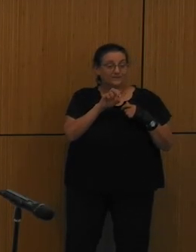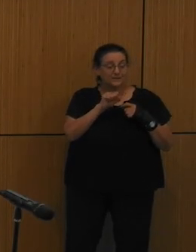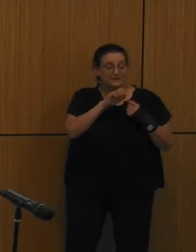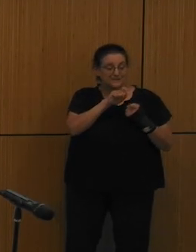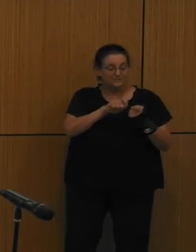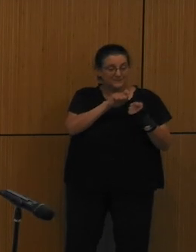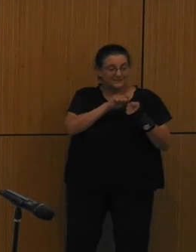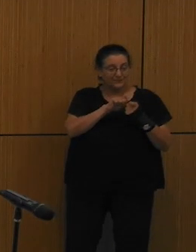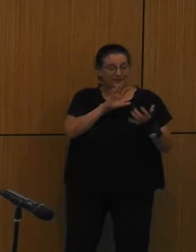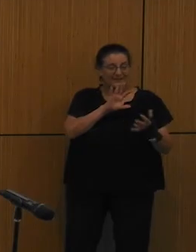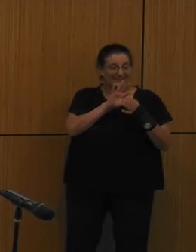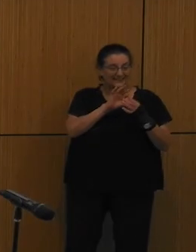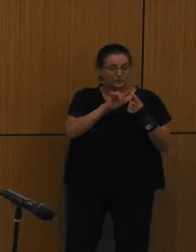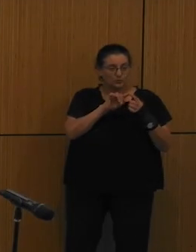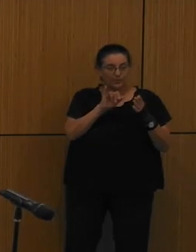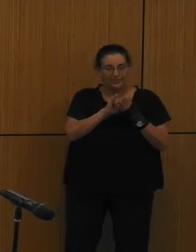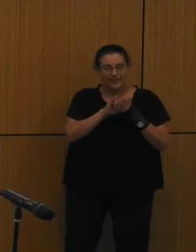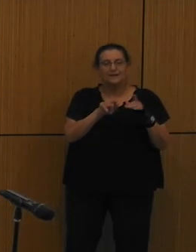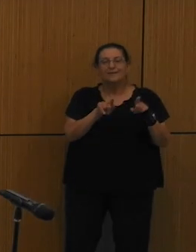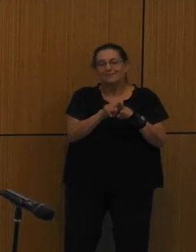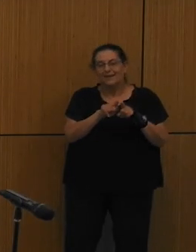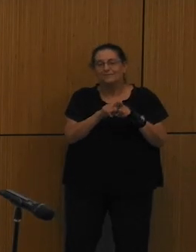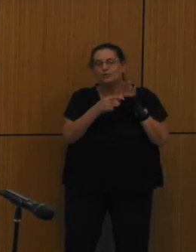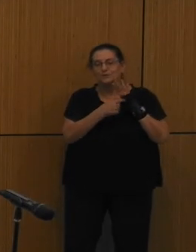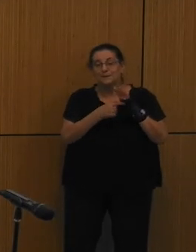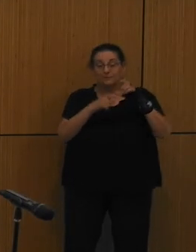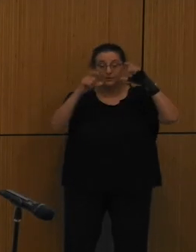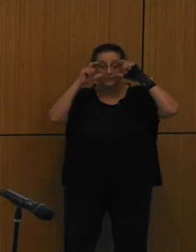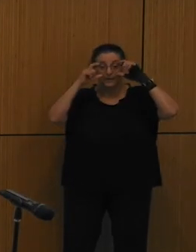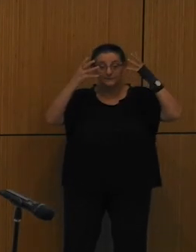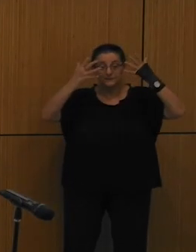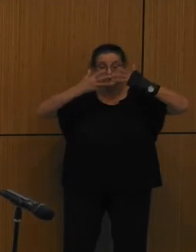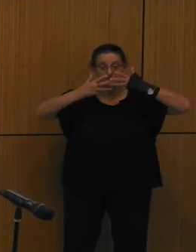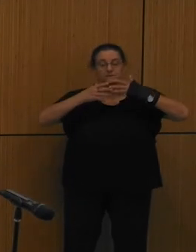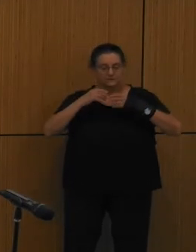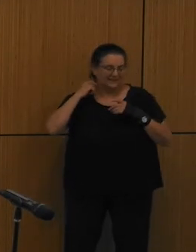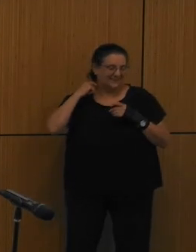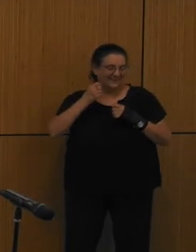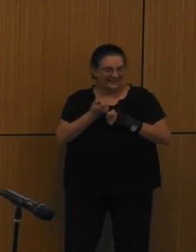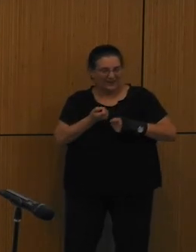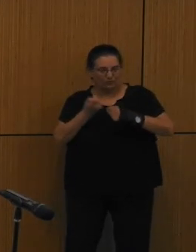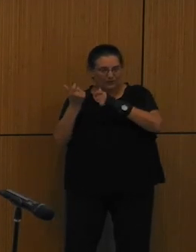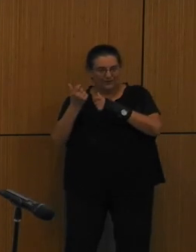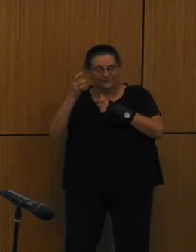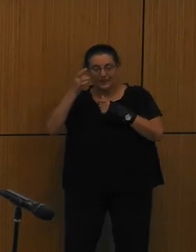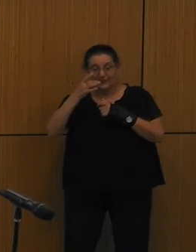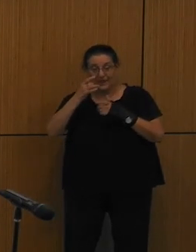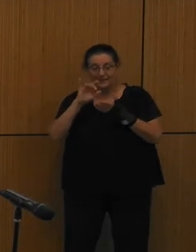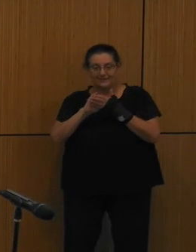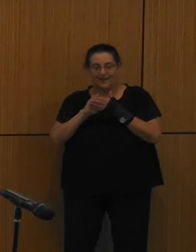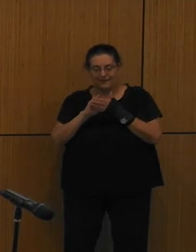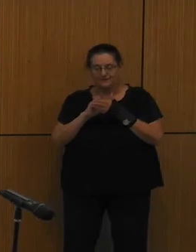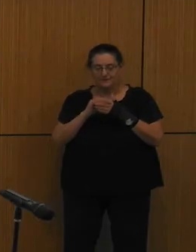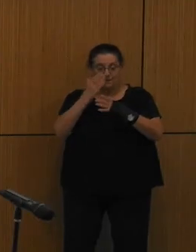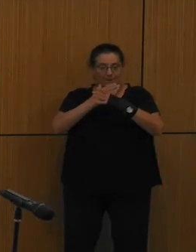Know sunglasses, polarizing sunglasses do the same thing. They eliminate much of the light, and just allow light coming.